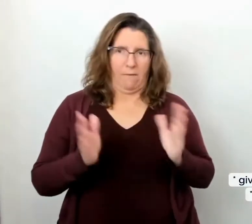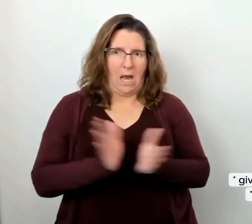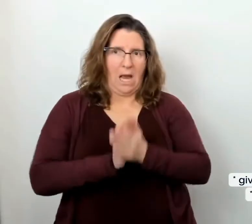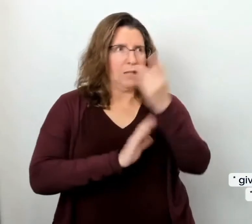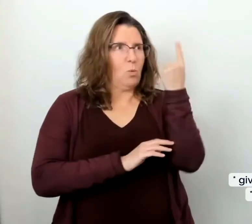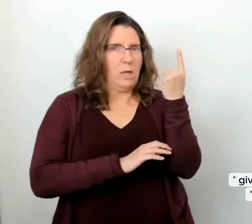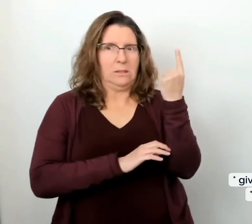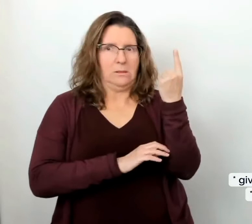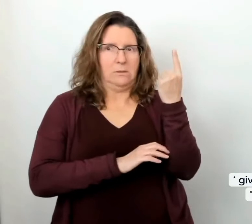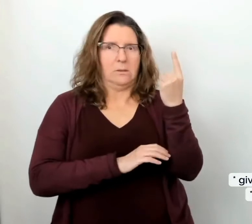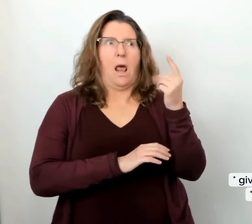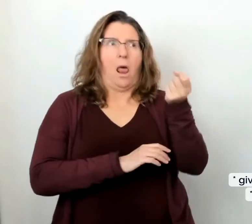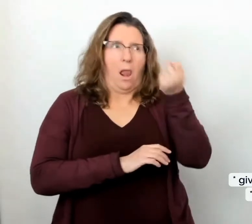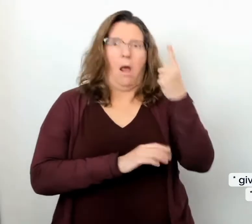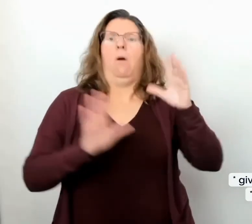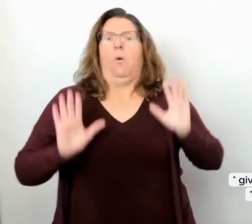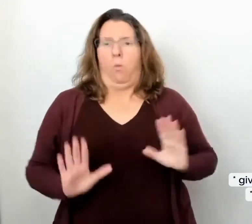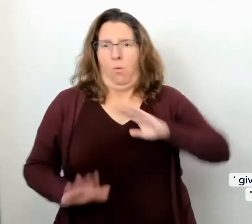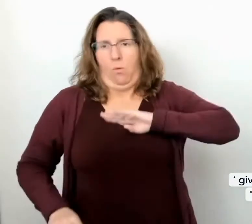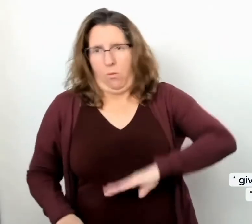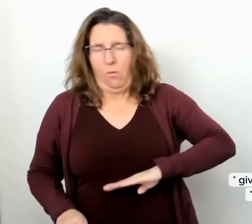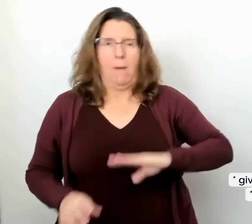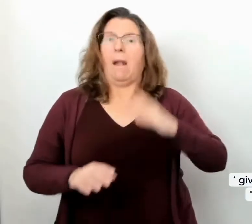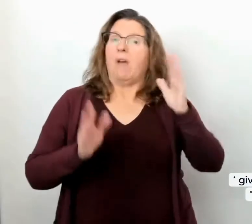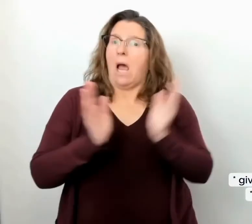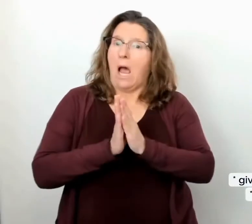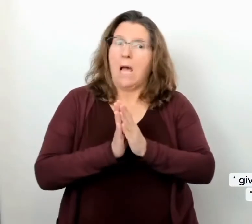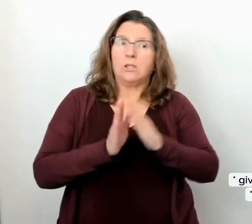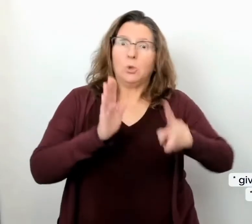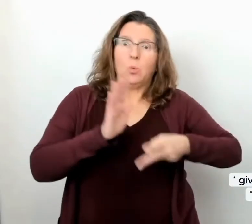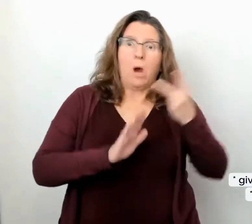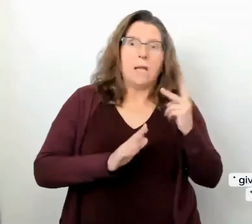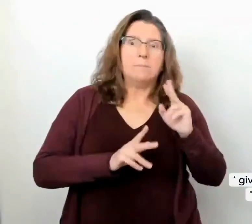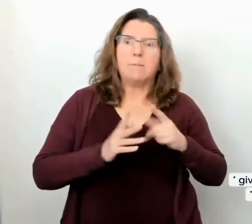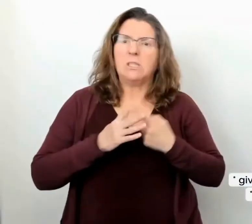If I asked once they would oblige, politely, to repeat, and if I understood that was a big relief!